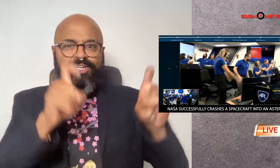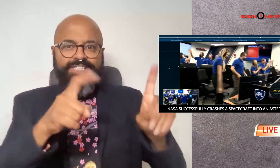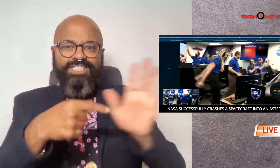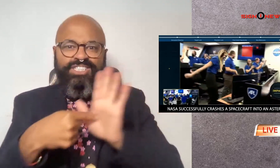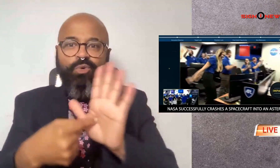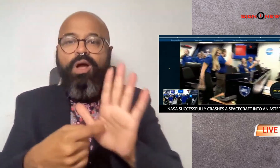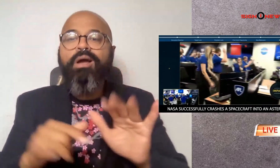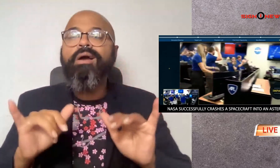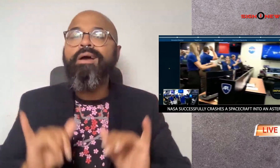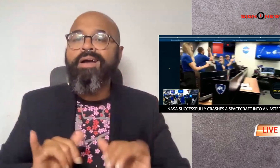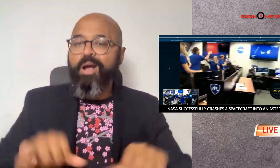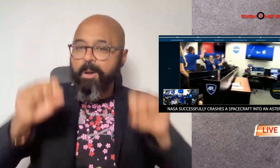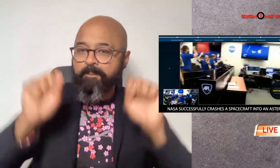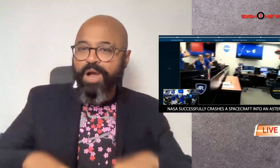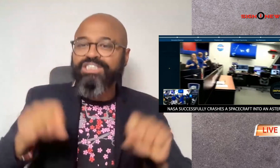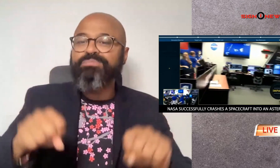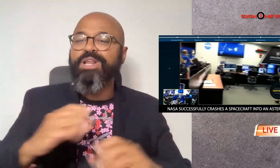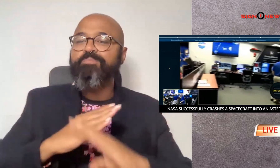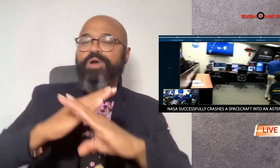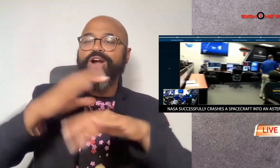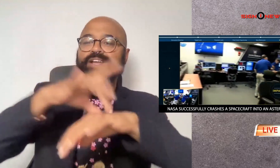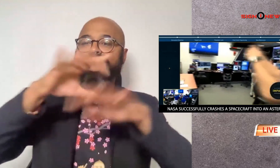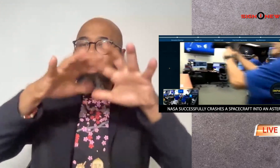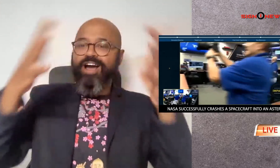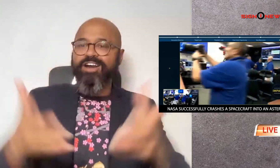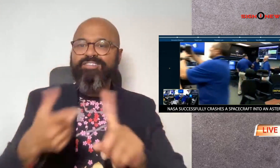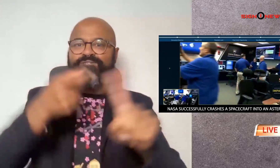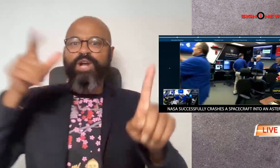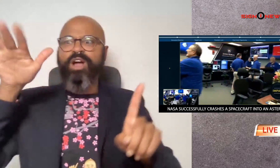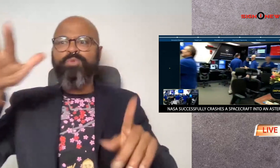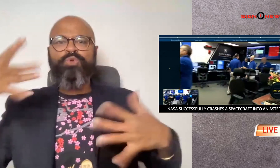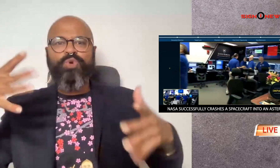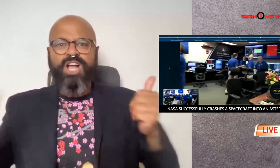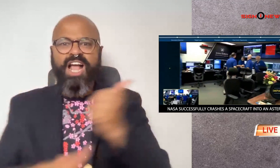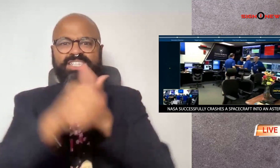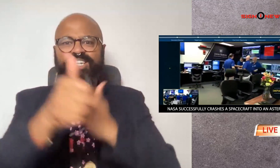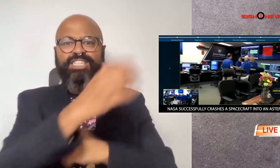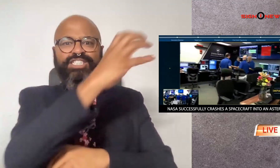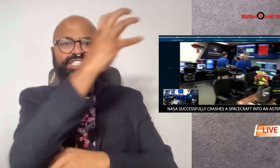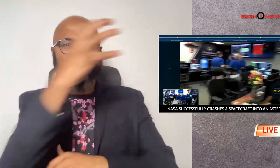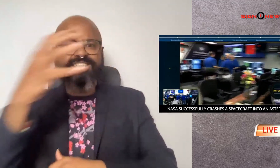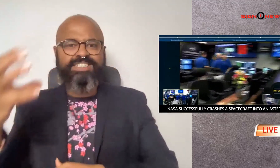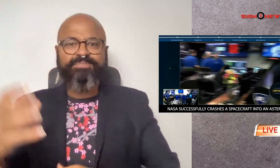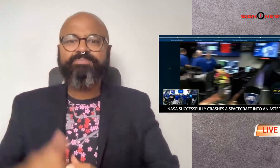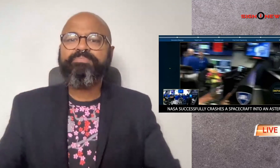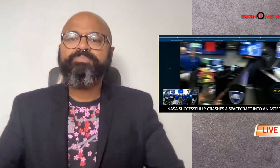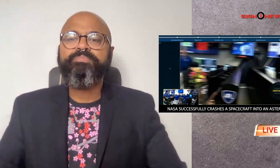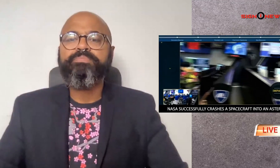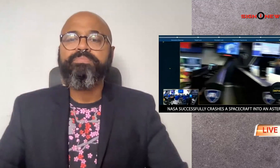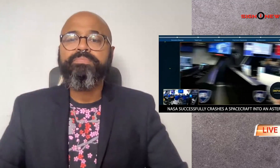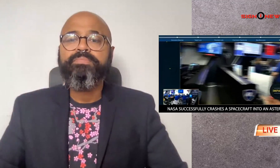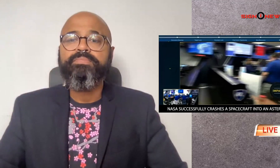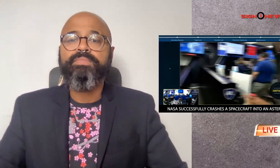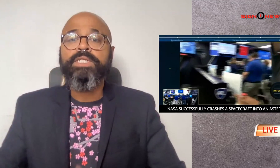test showed it is possible to protect the earth from potential dangerous asteroids the